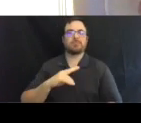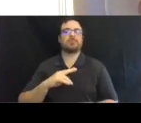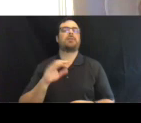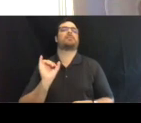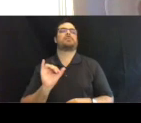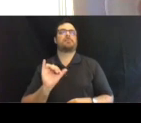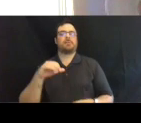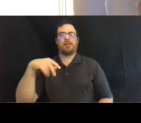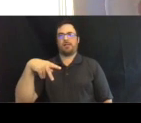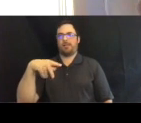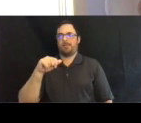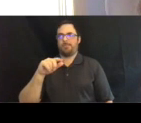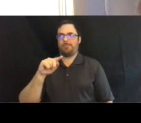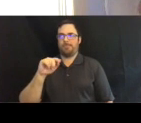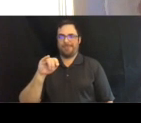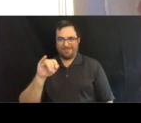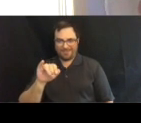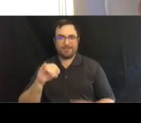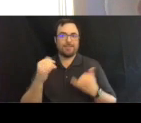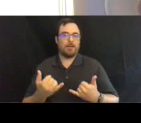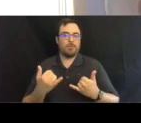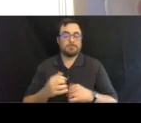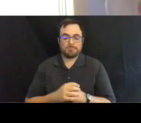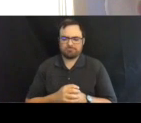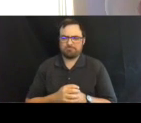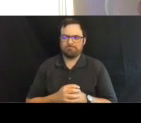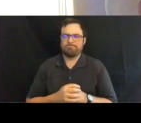Patti: Ok, those are very good questions and I think that it probably depends on if you